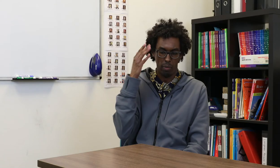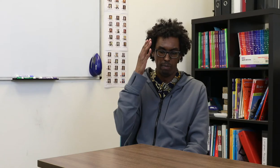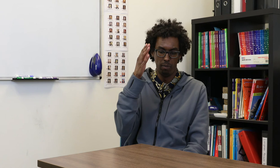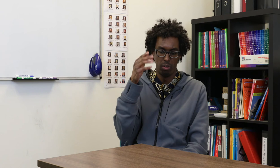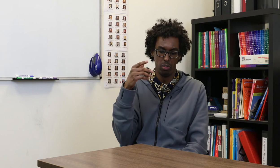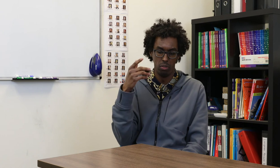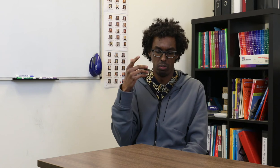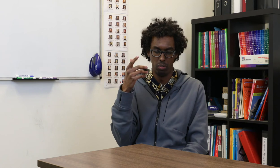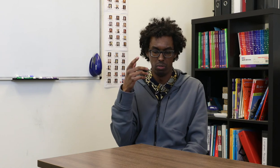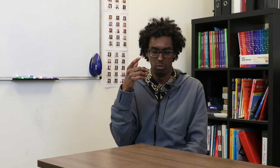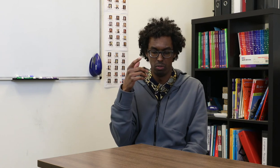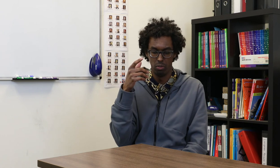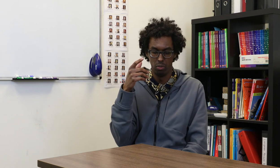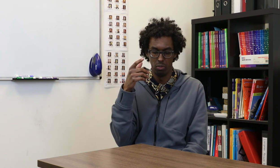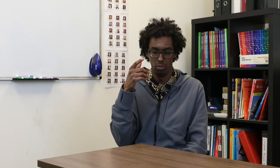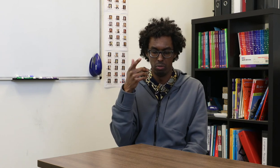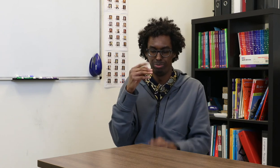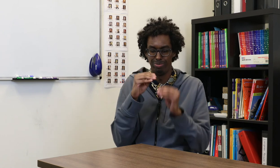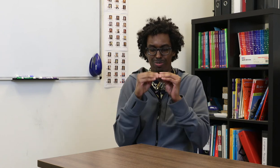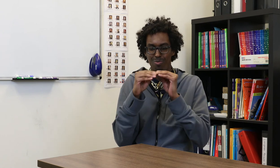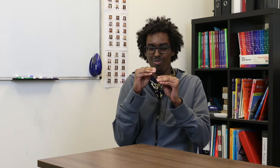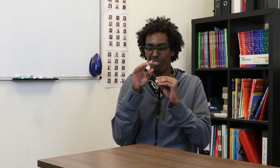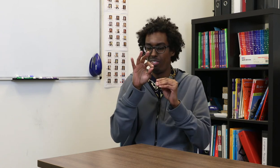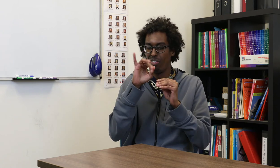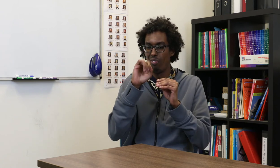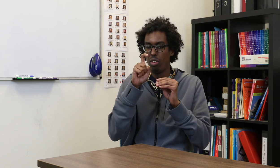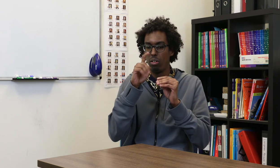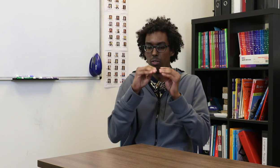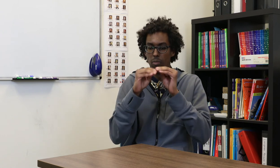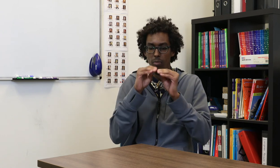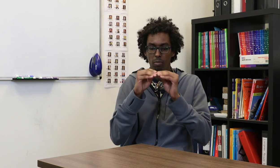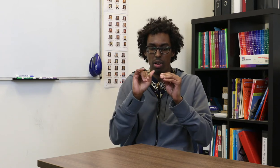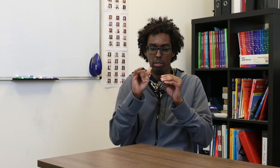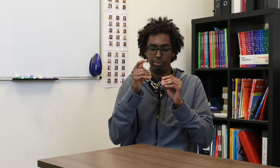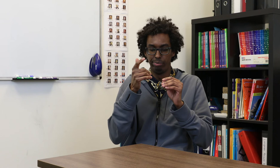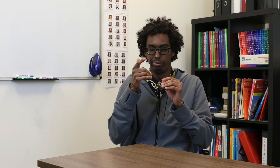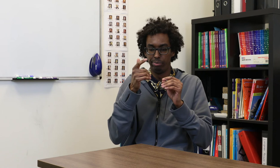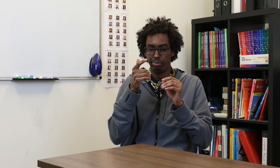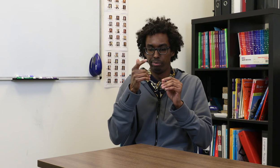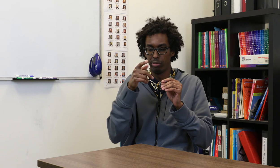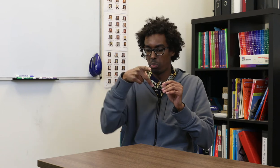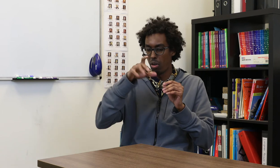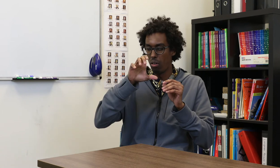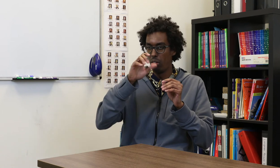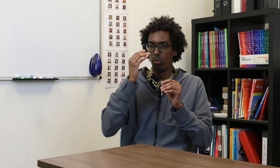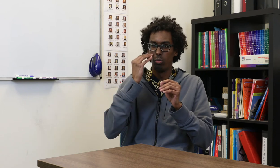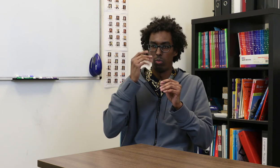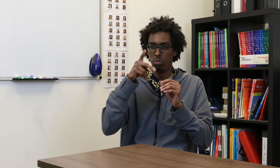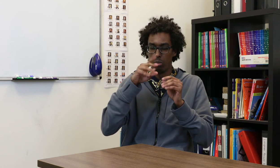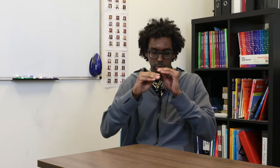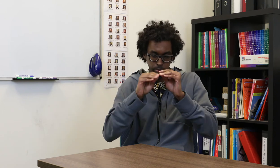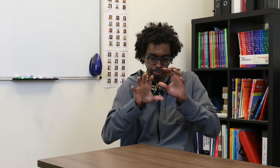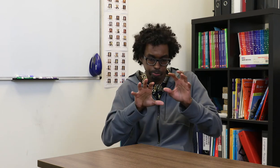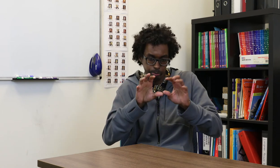In the future, I would like to work in PC repair, fixing PCs, you know?